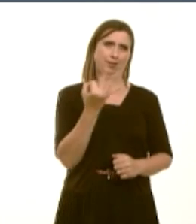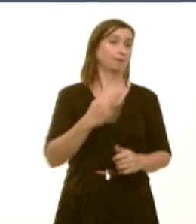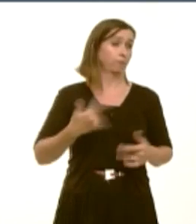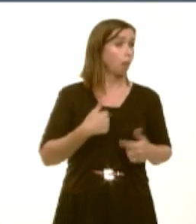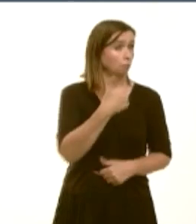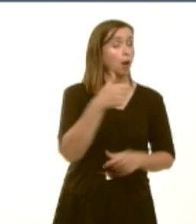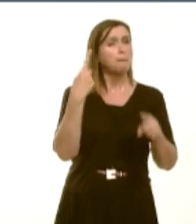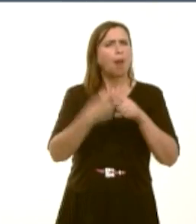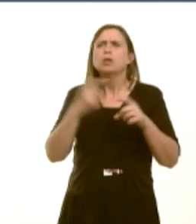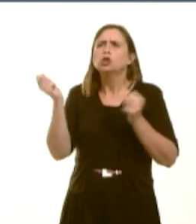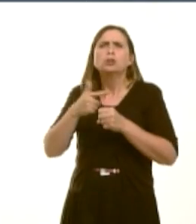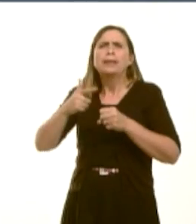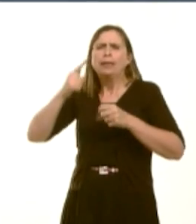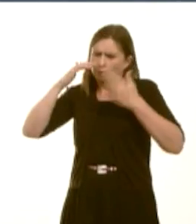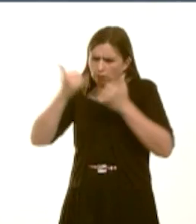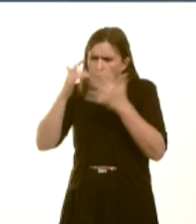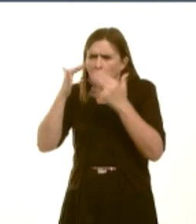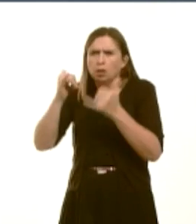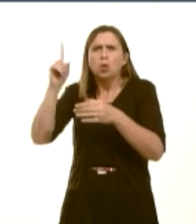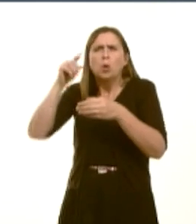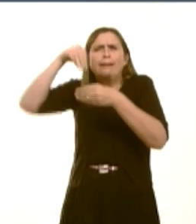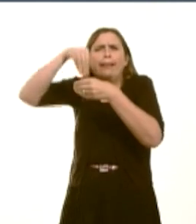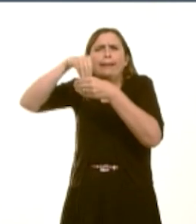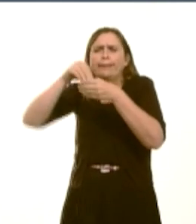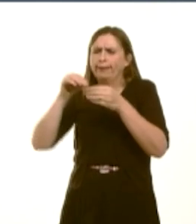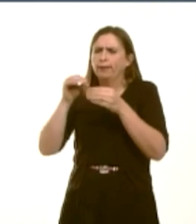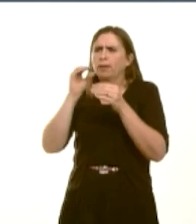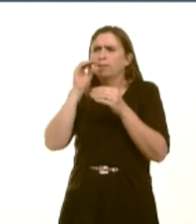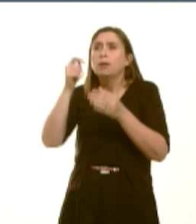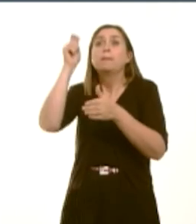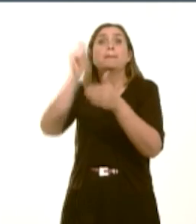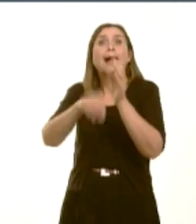regulating what goes into these devices so that those people purchasing them know what